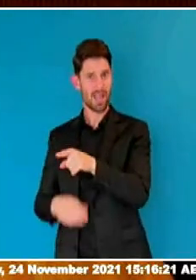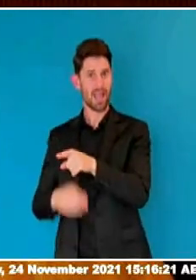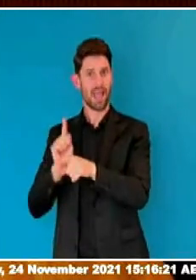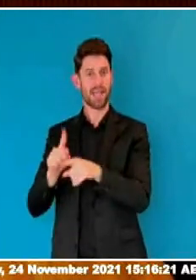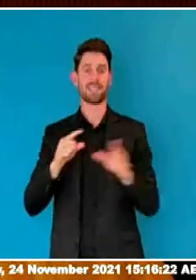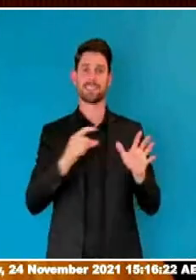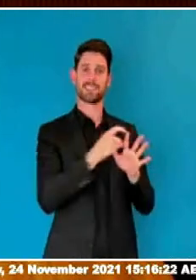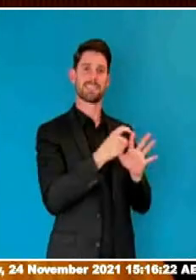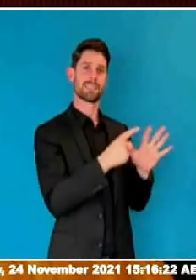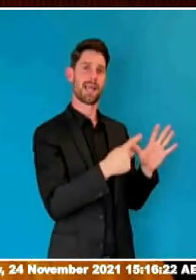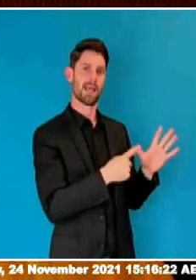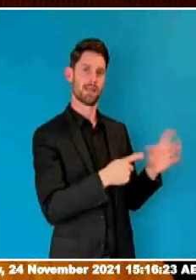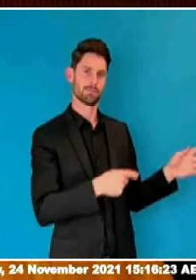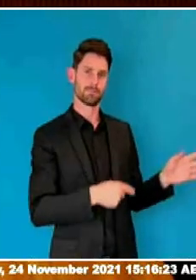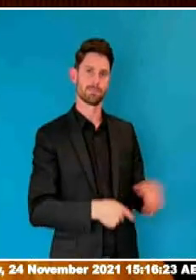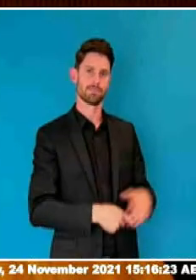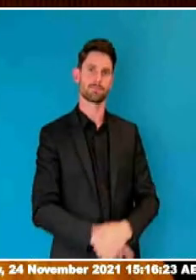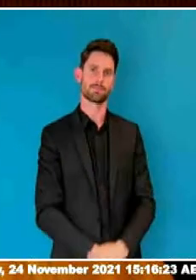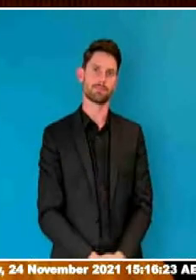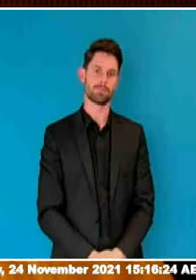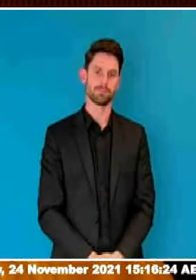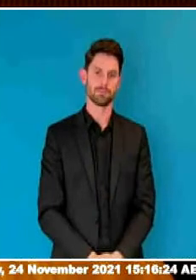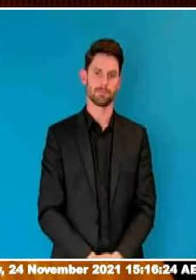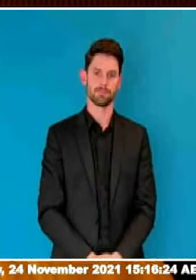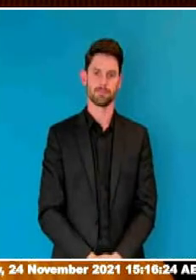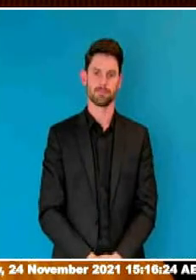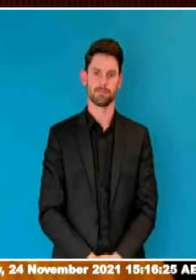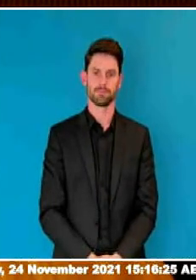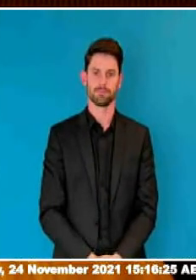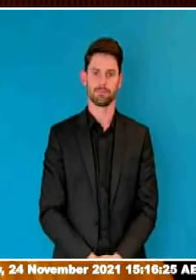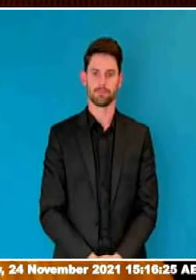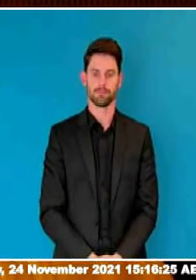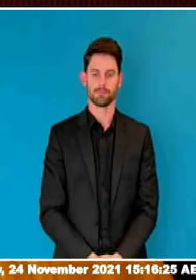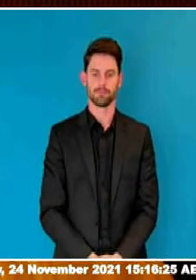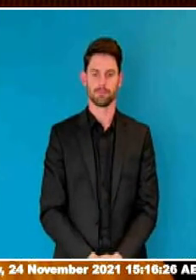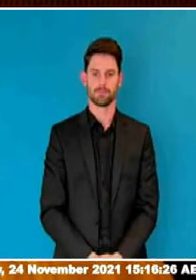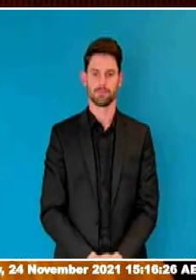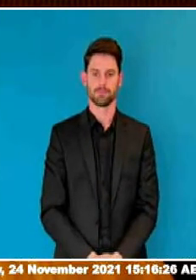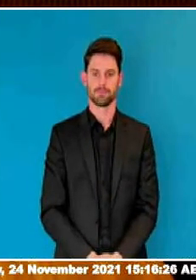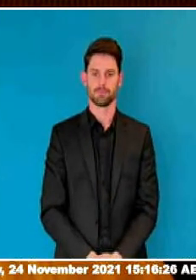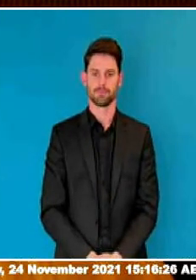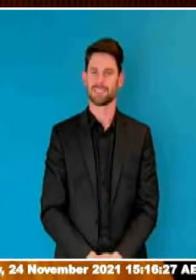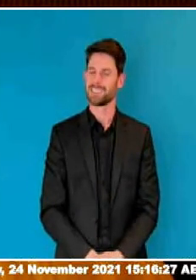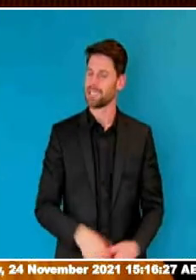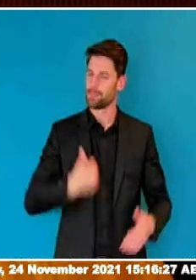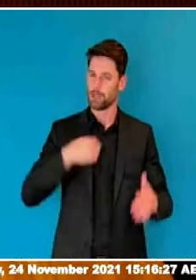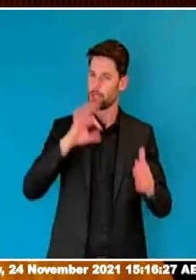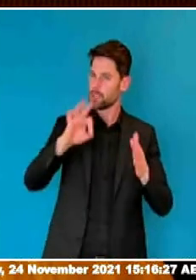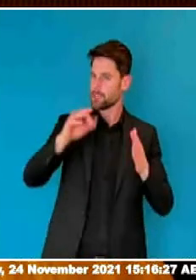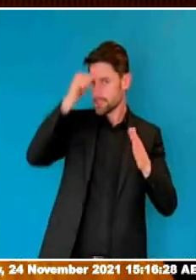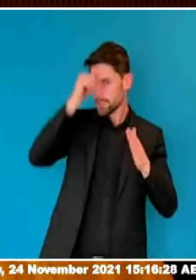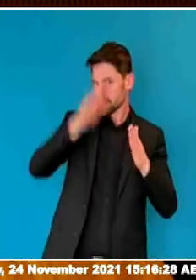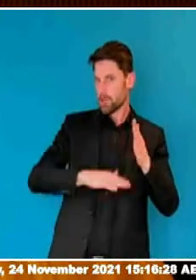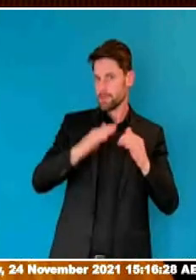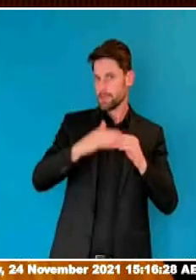I'm not expert in the Disability Discrimination Act